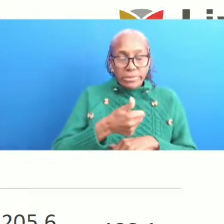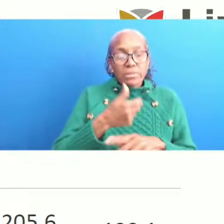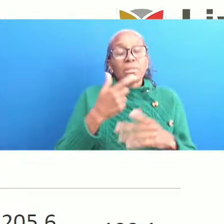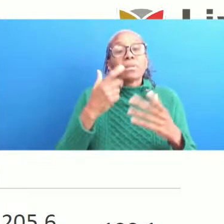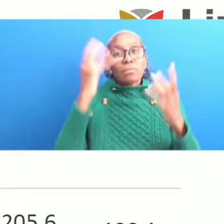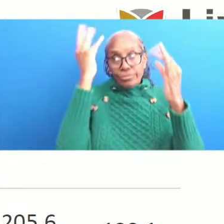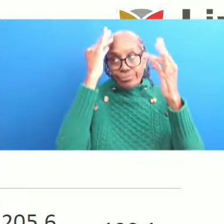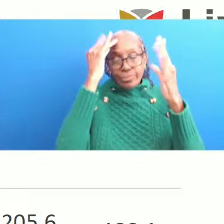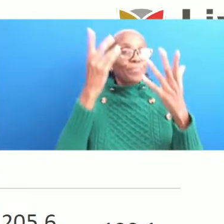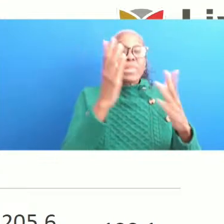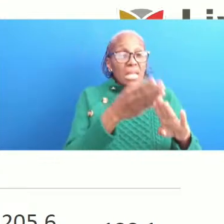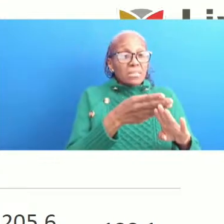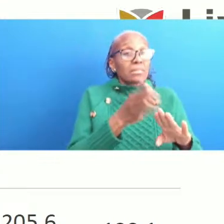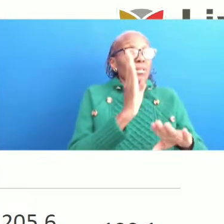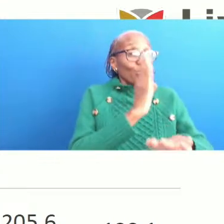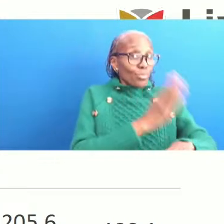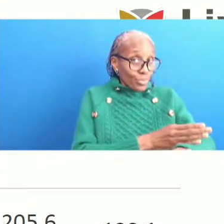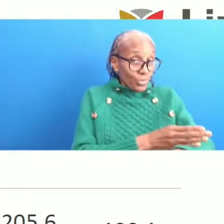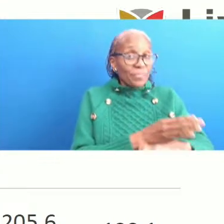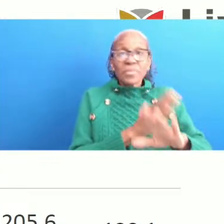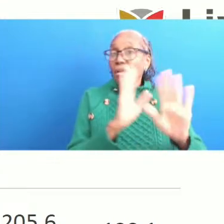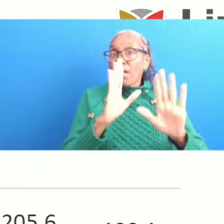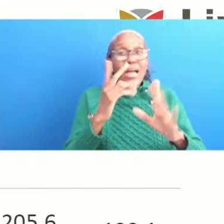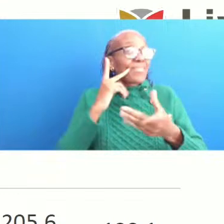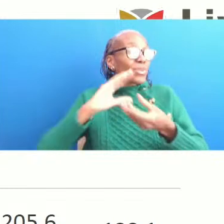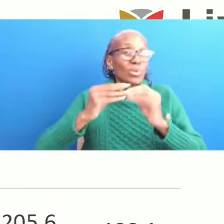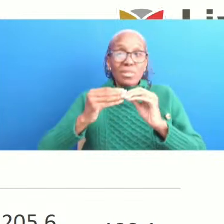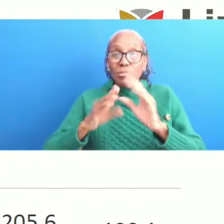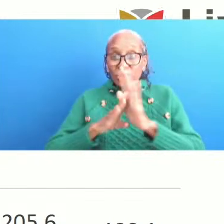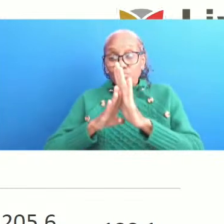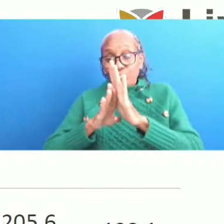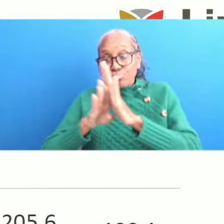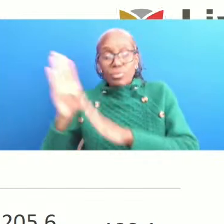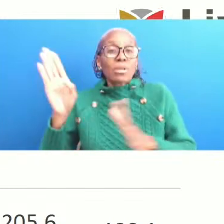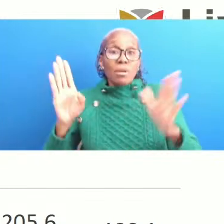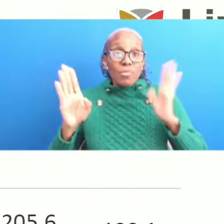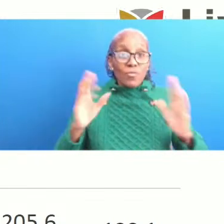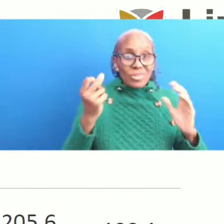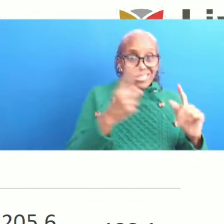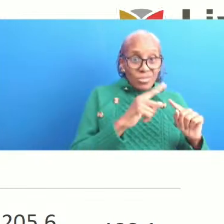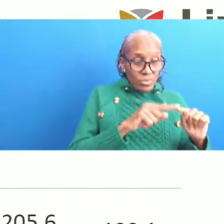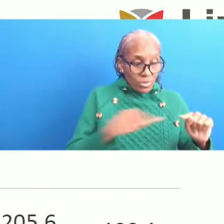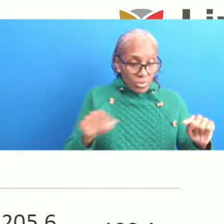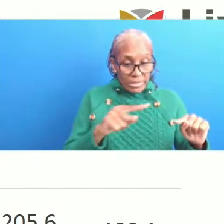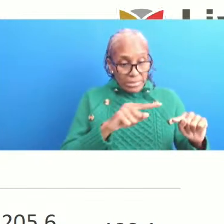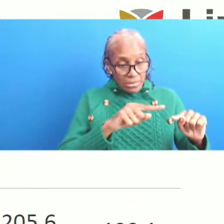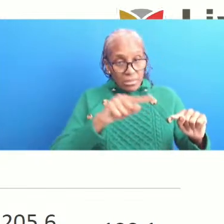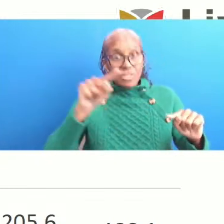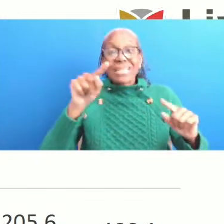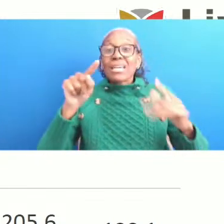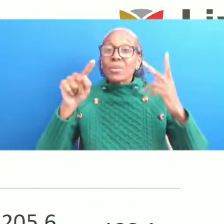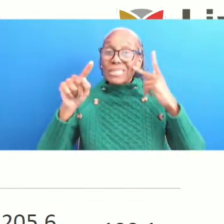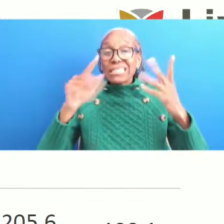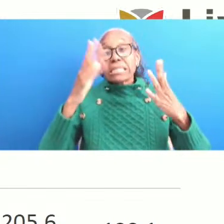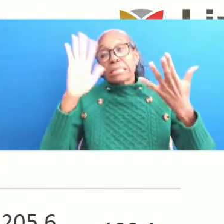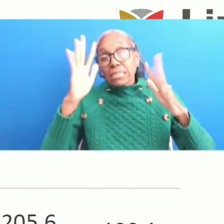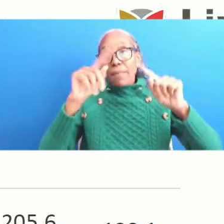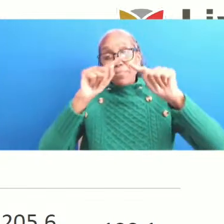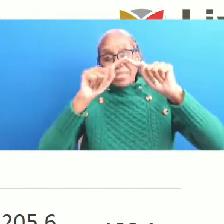SUICIDE IDEATION AND SO THAT HAS IMPROVED IN THAT WE HAVEN'T